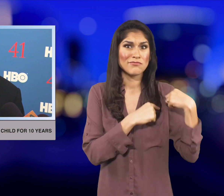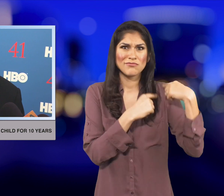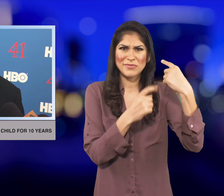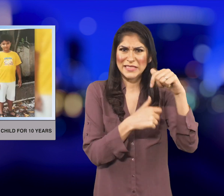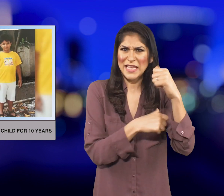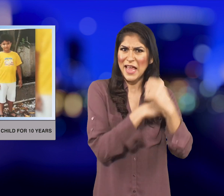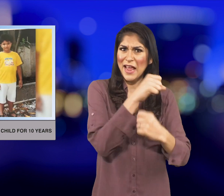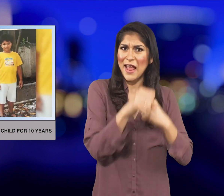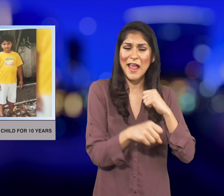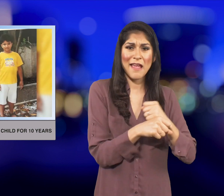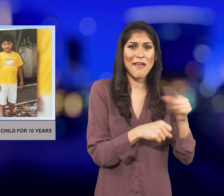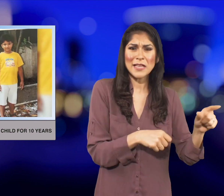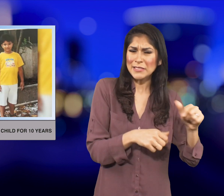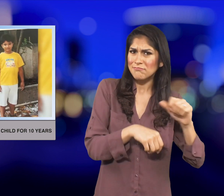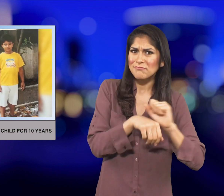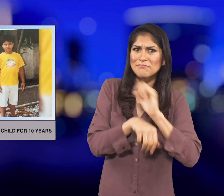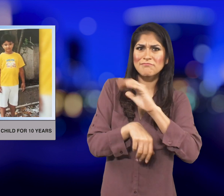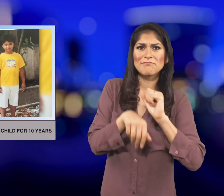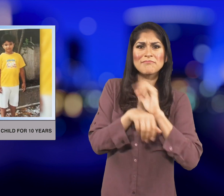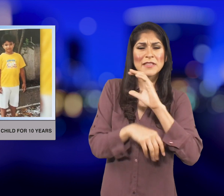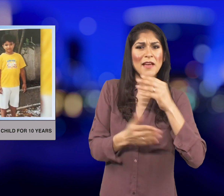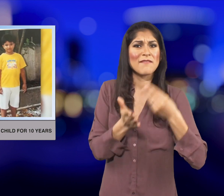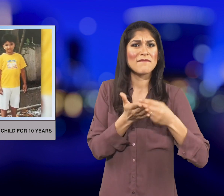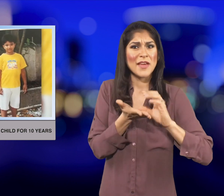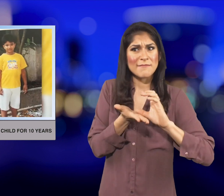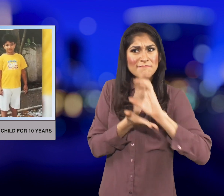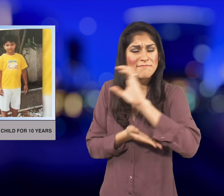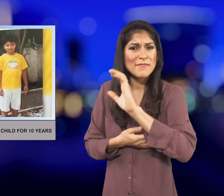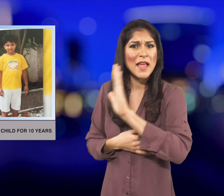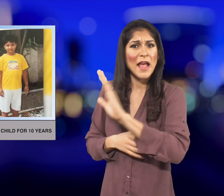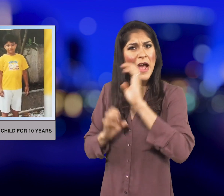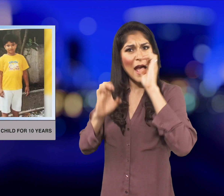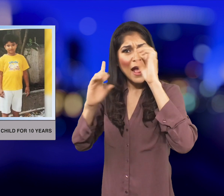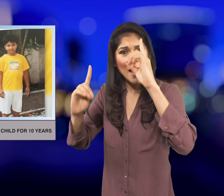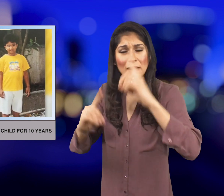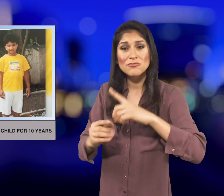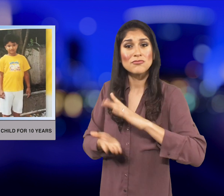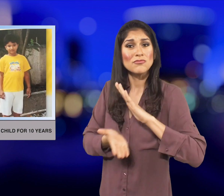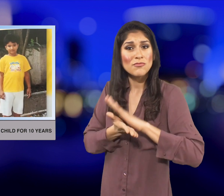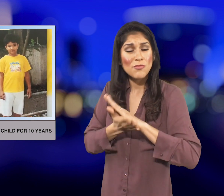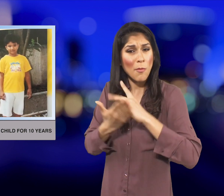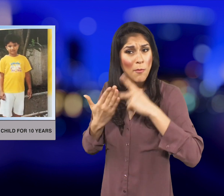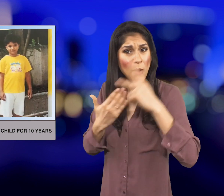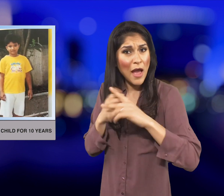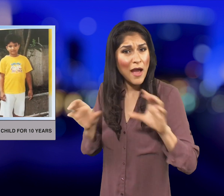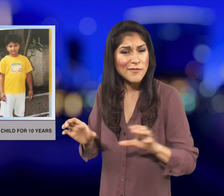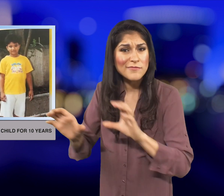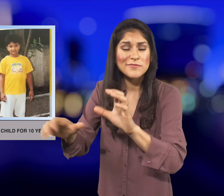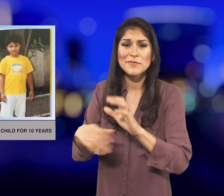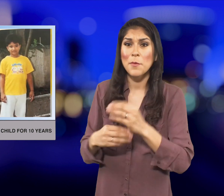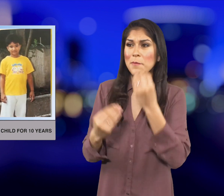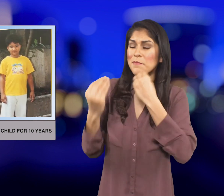For 10 years Bush sent funds that went towards Timothy's education, extracurricular activities